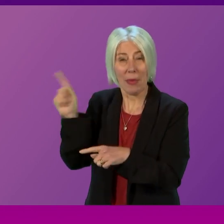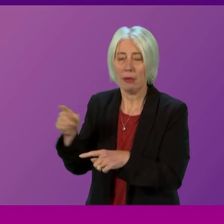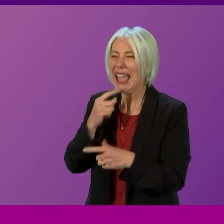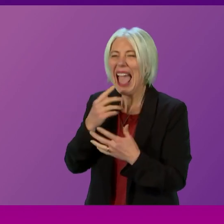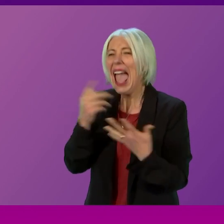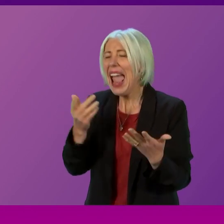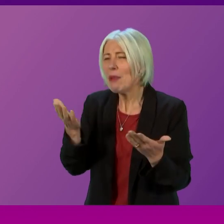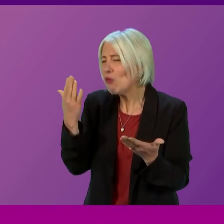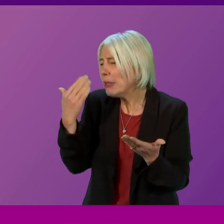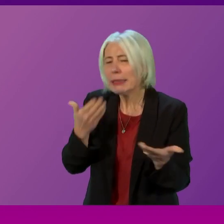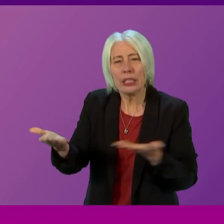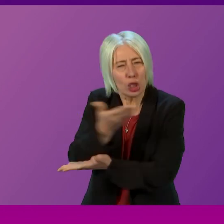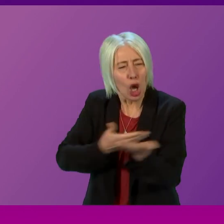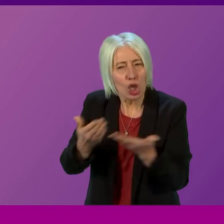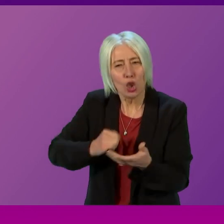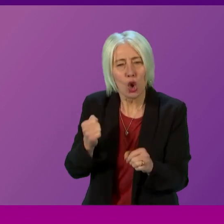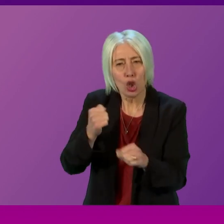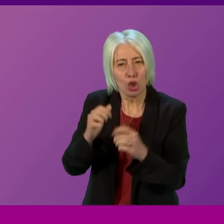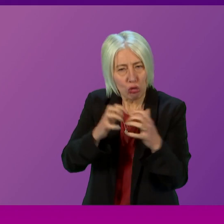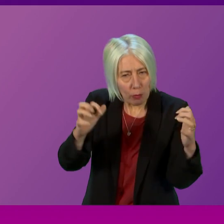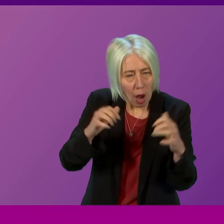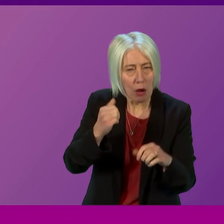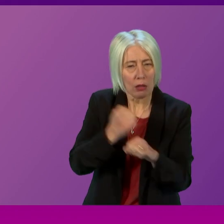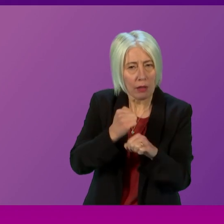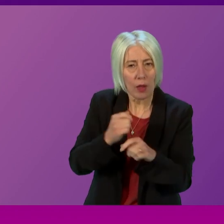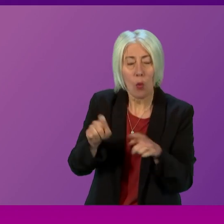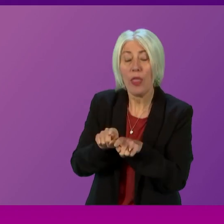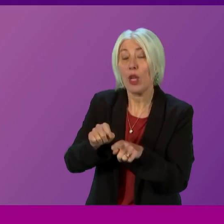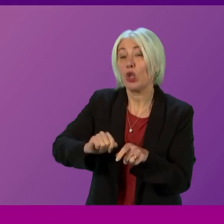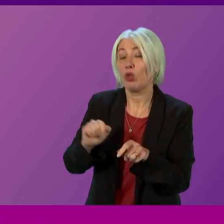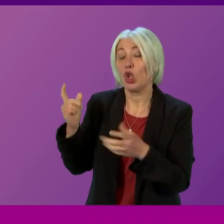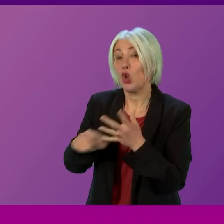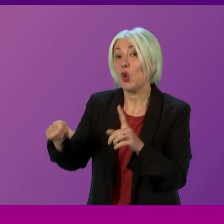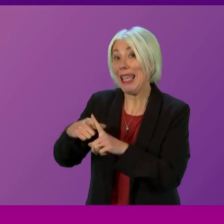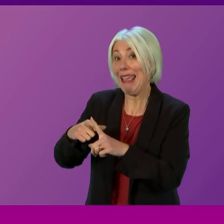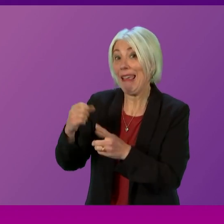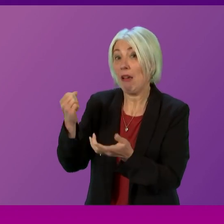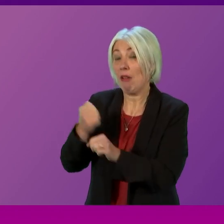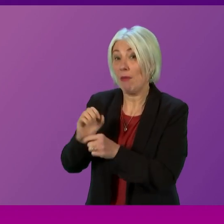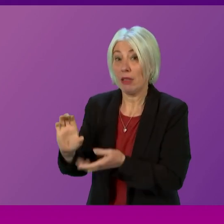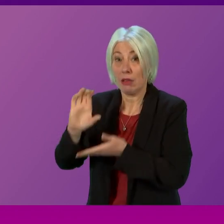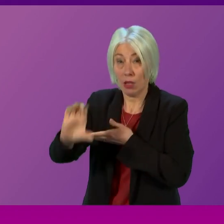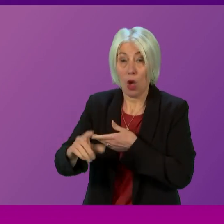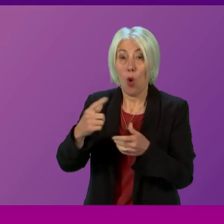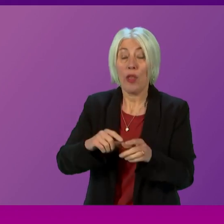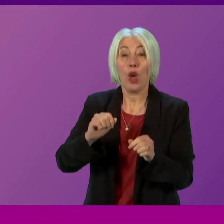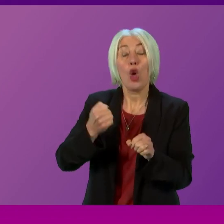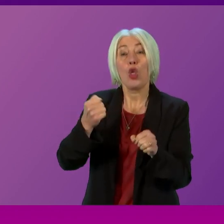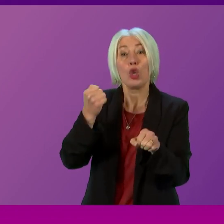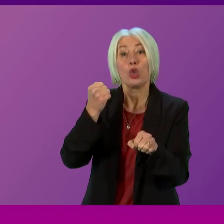Scottish Government has had regarding the United Kingdom Government’s investment in the Scottish cluster and the Acorn carbon capture and storage and hydrogen project?